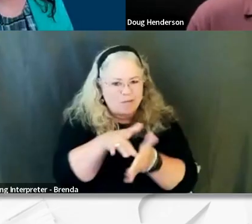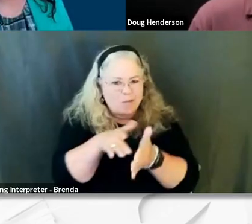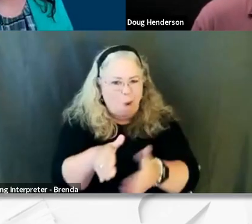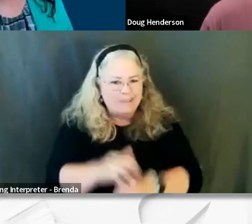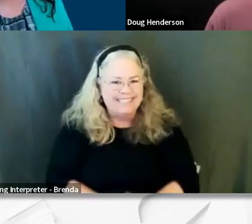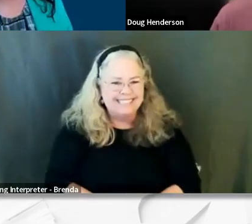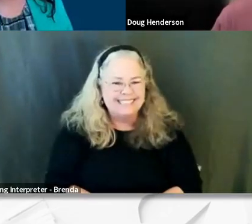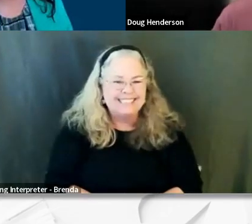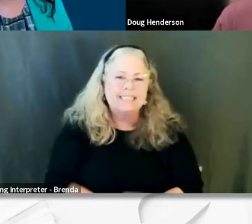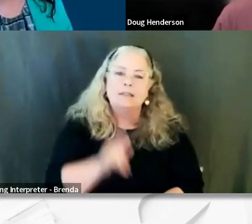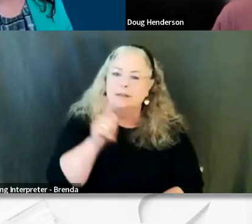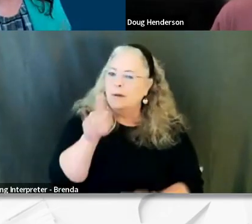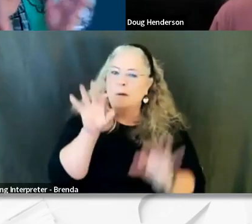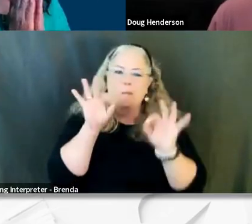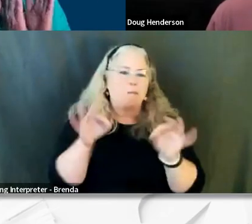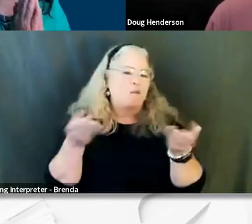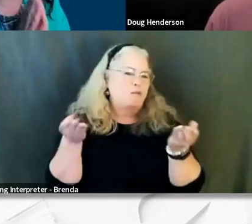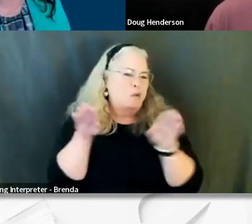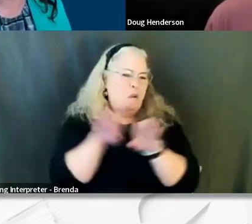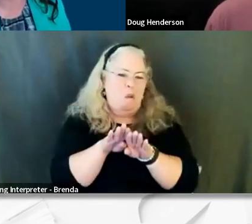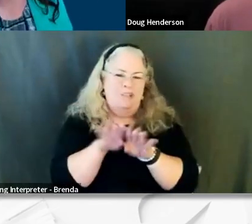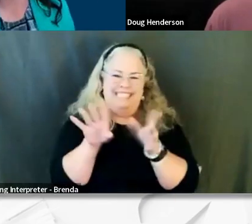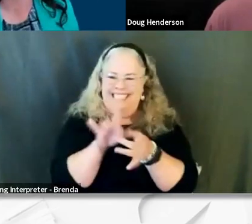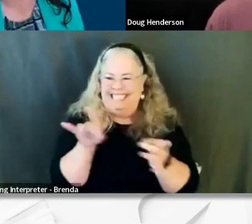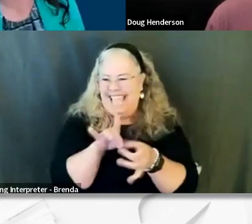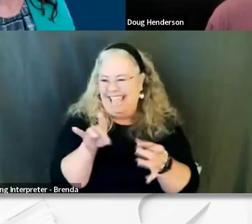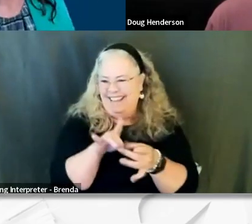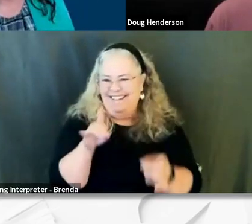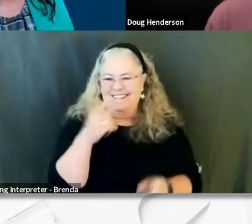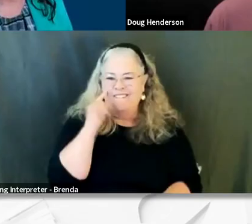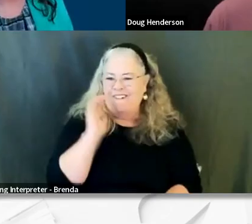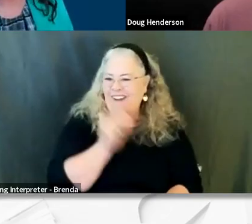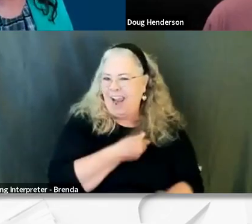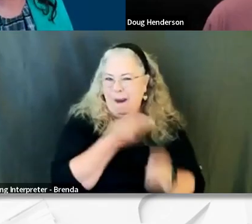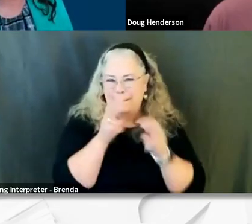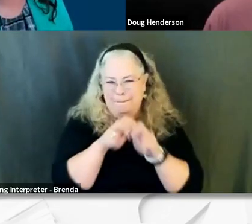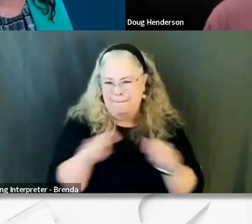Joy. I think that's the perfect closing statement for our our panelists discussion. I want to